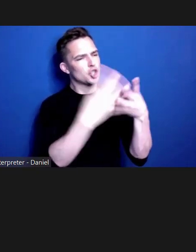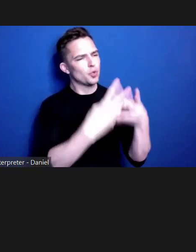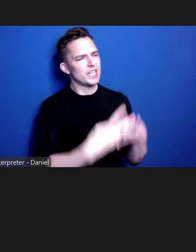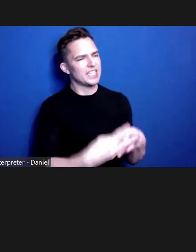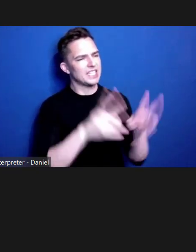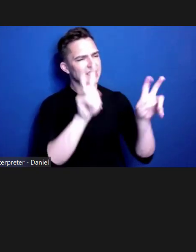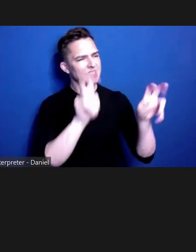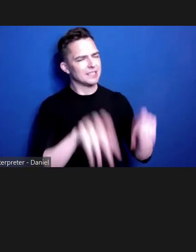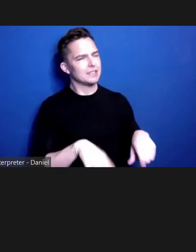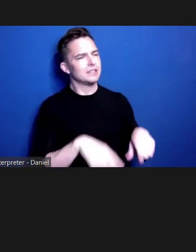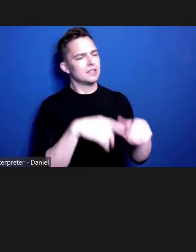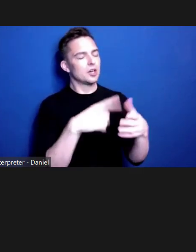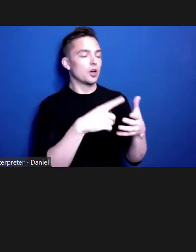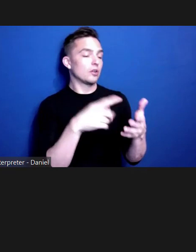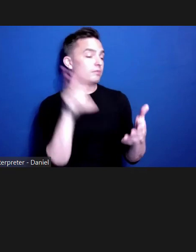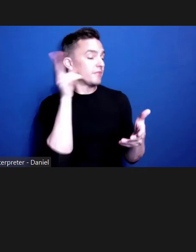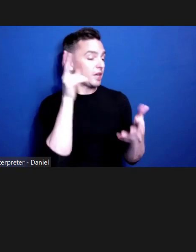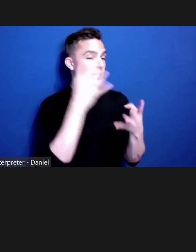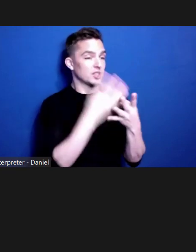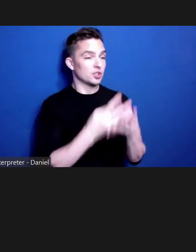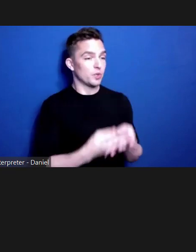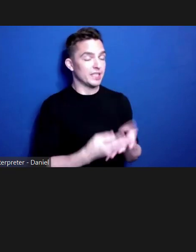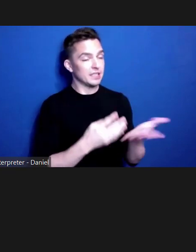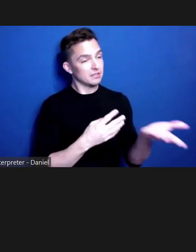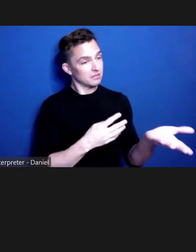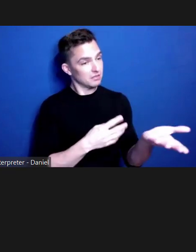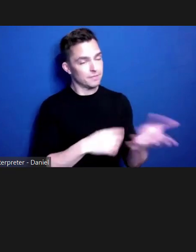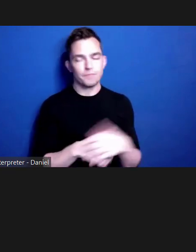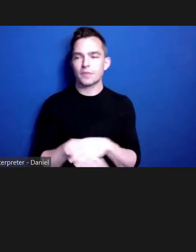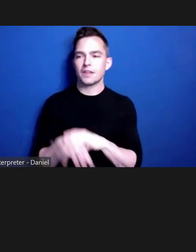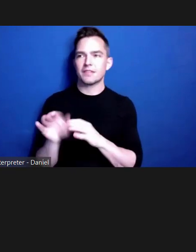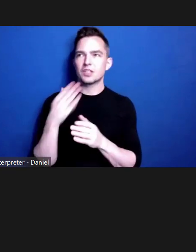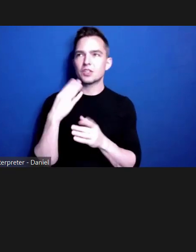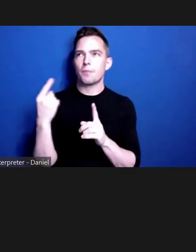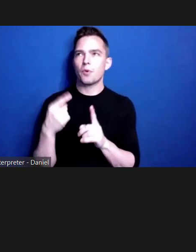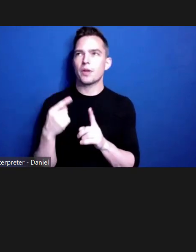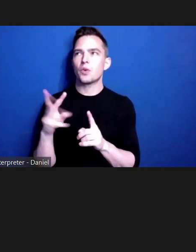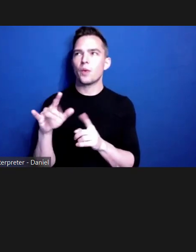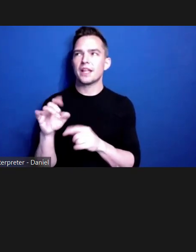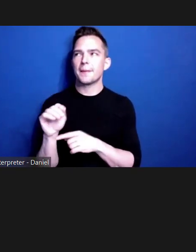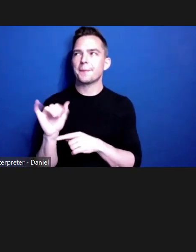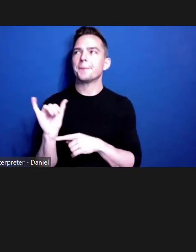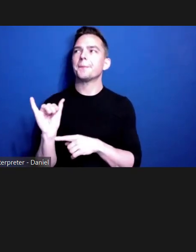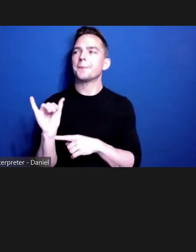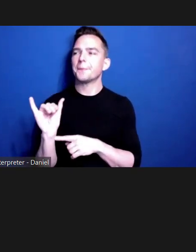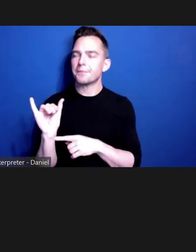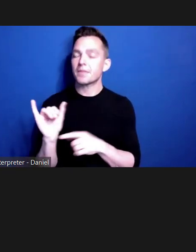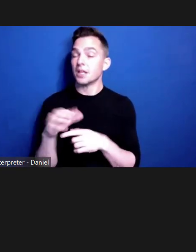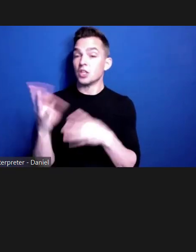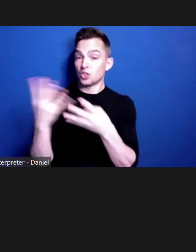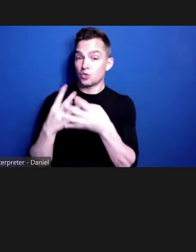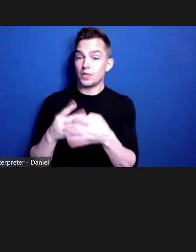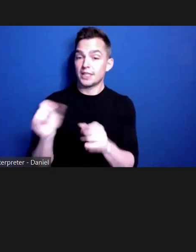Foust: Yeah, that's a good point, William. Screening can be thought of as kind of a sorting process.